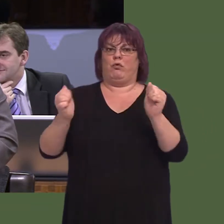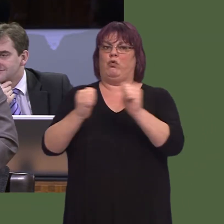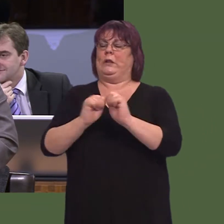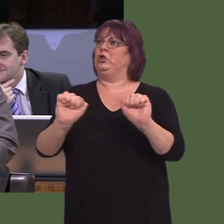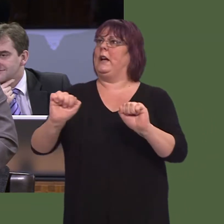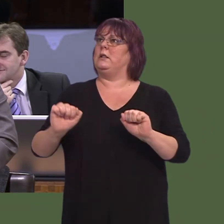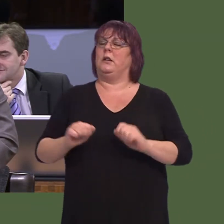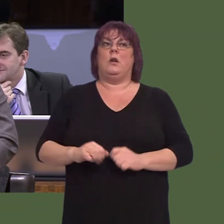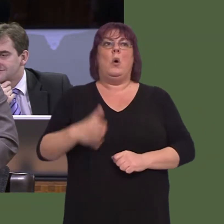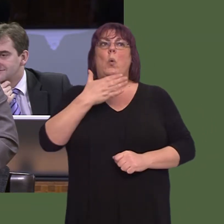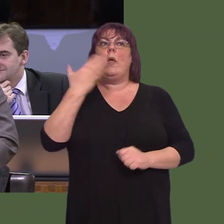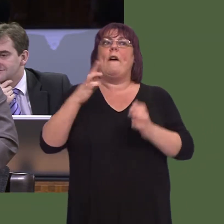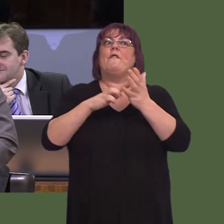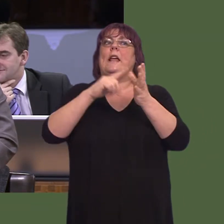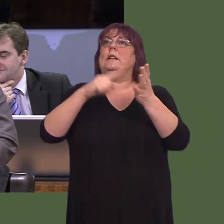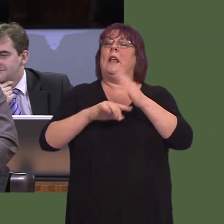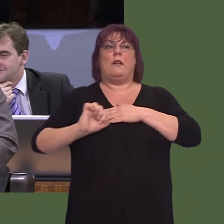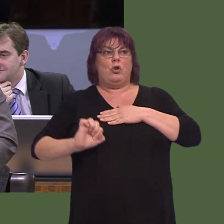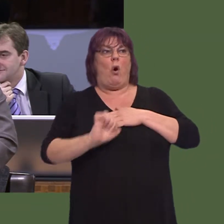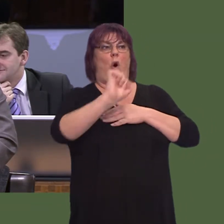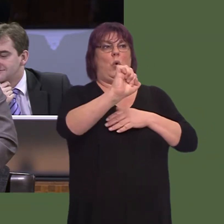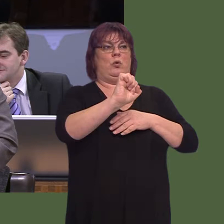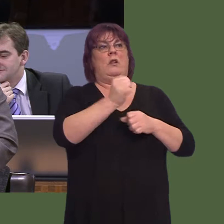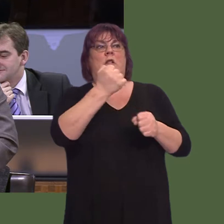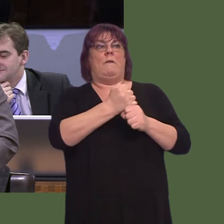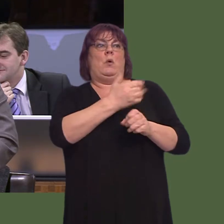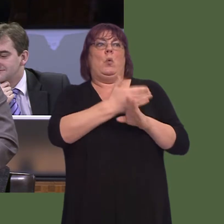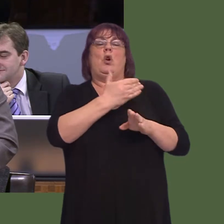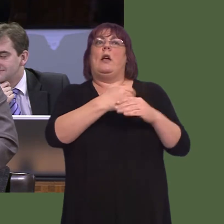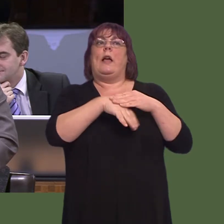Without VATóand these are the words of your own civil servant in that committeeóthe costs